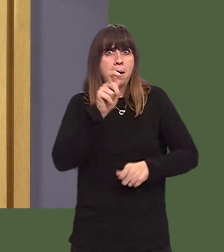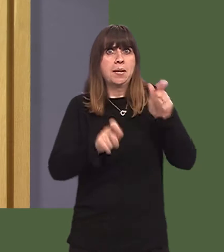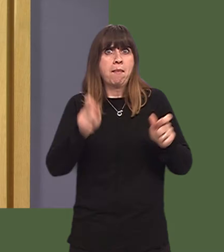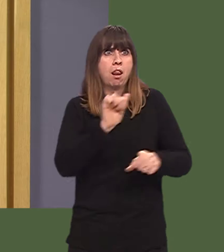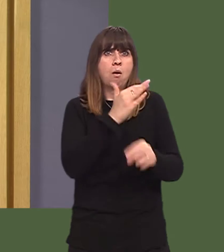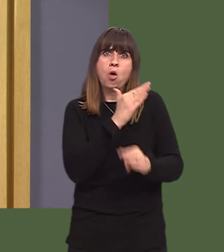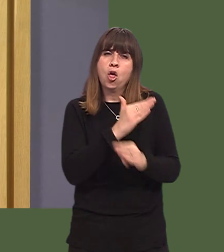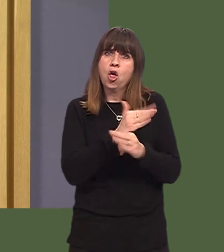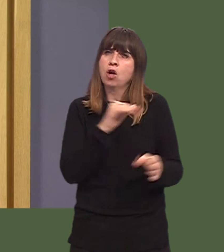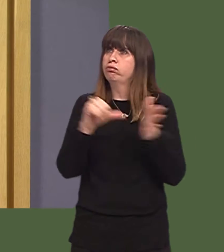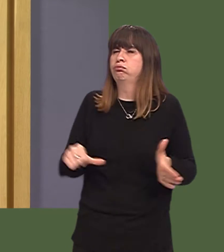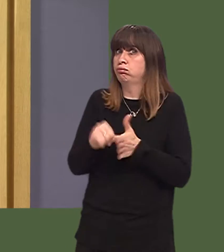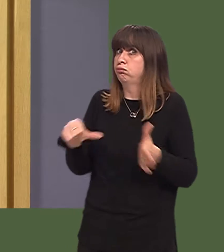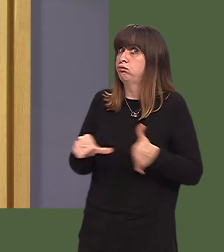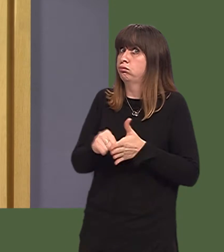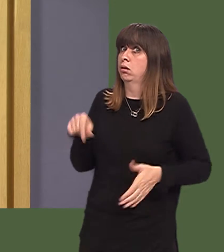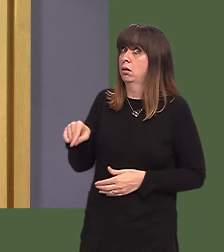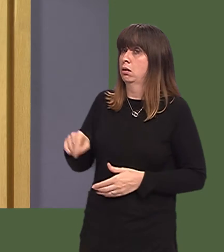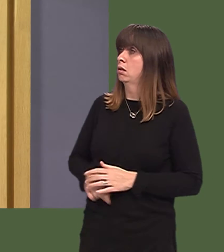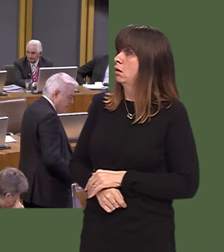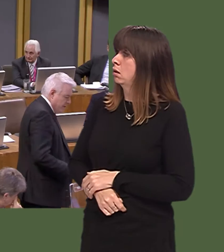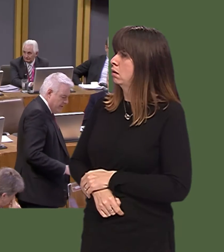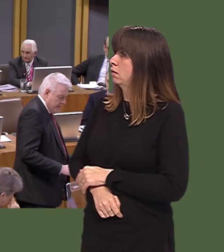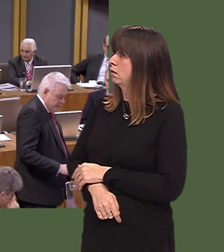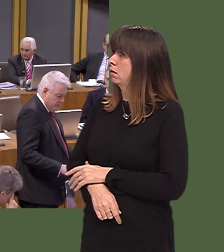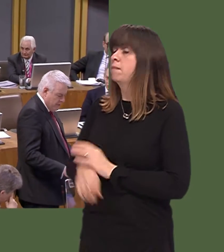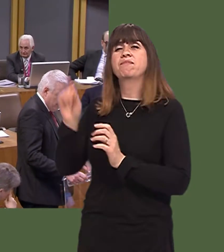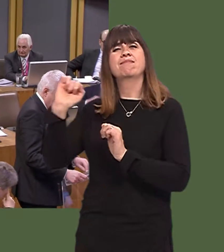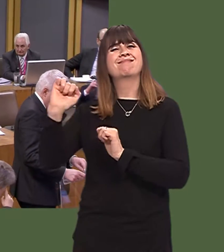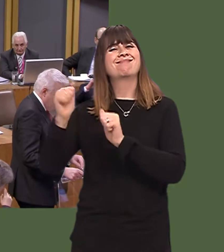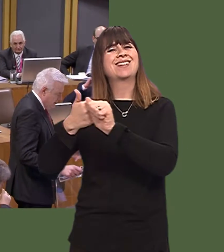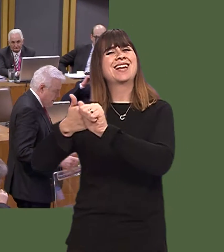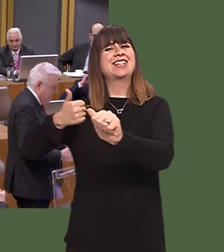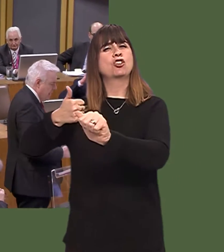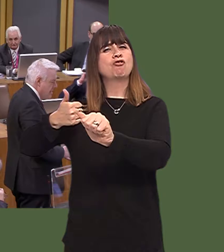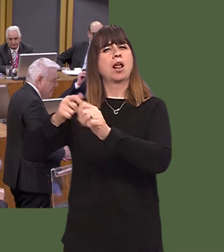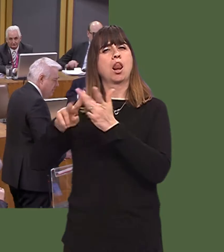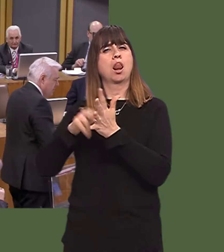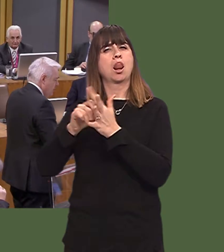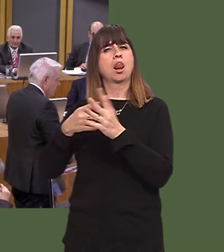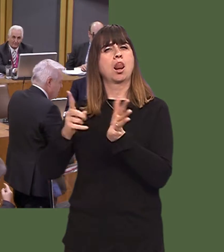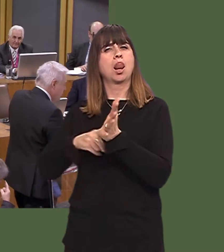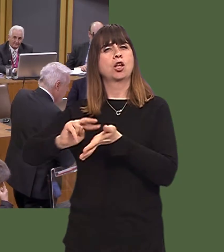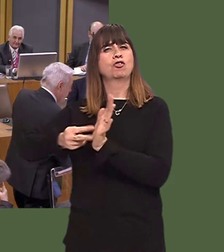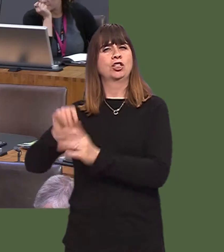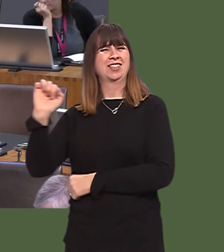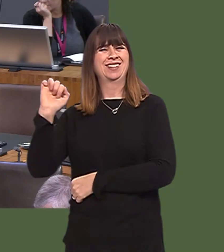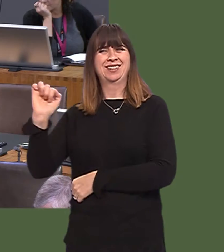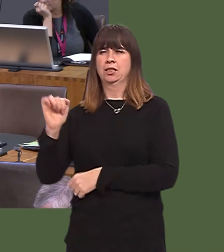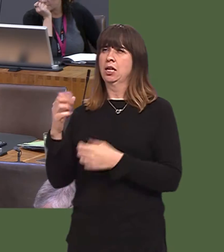to meet this huge challenge for us? Carwyn Jones: Well, I think there are two issues about the industrial strategy. I mean, thereís little in it that could be disagreed with, but, of course, itís a bit